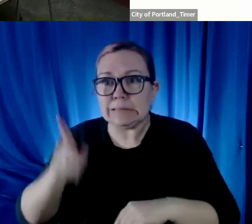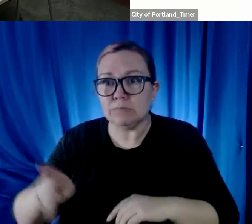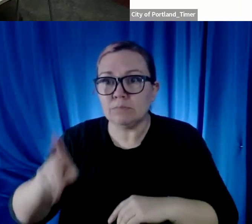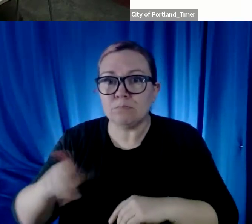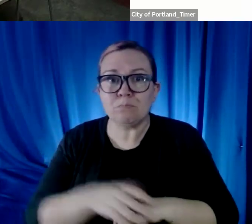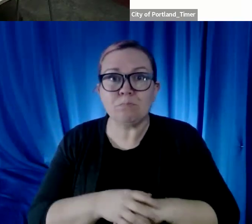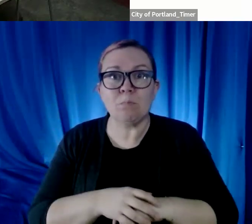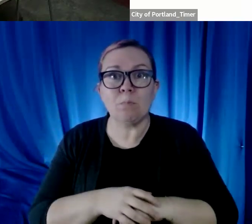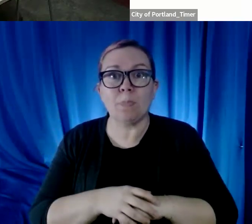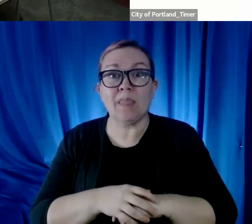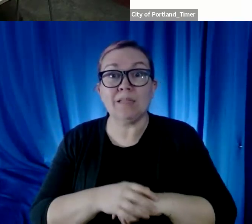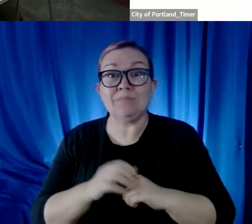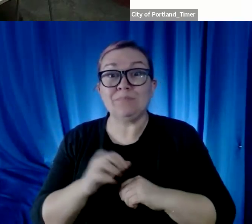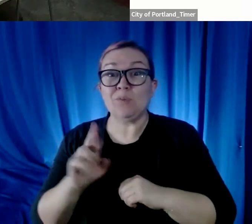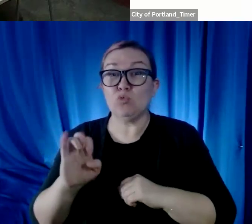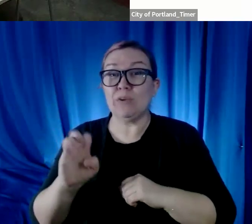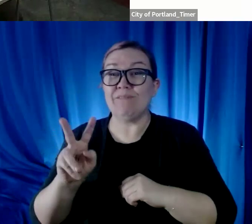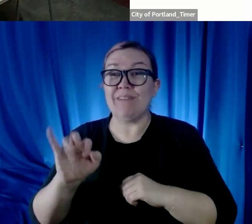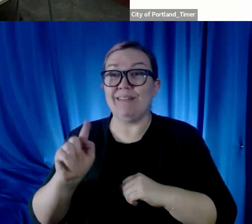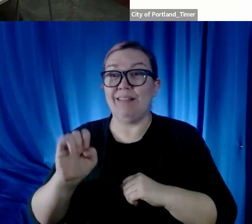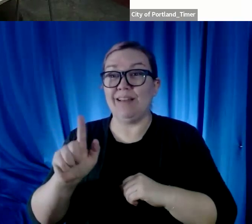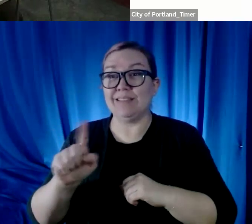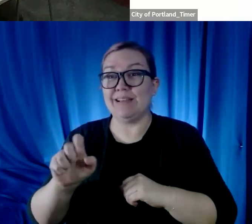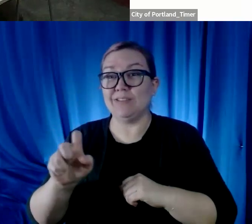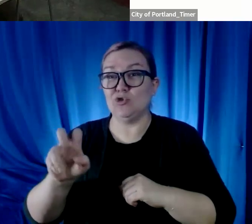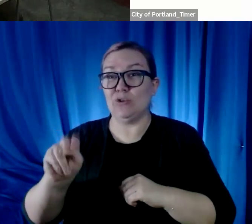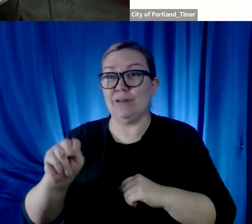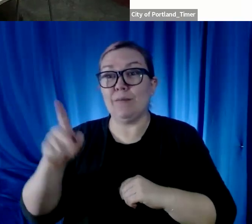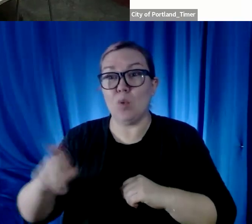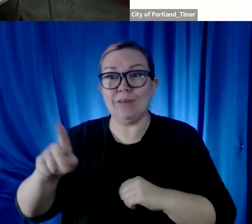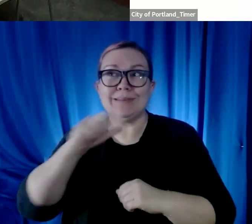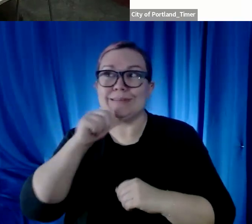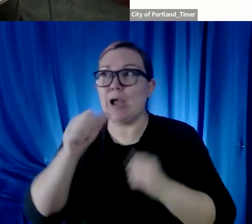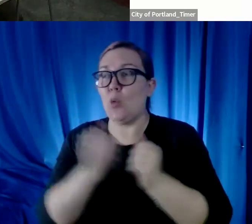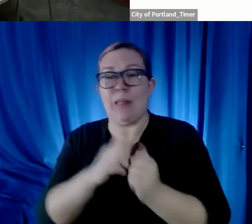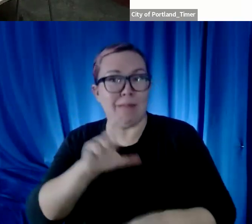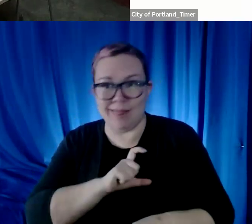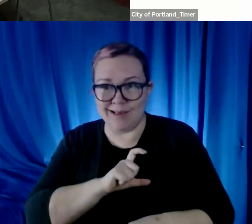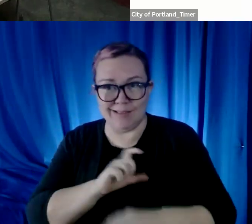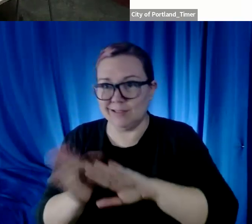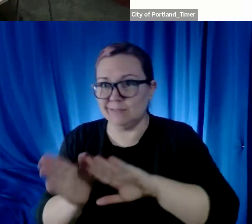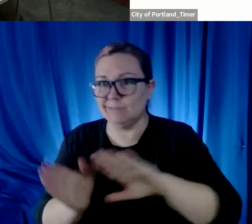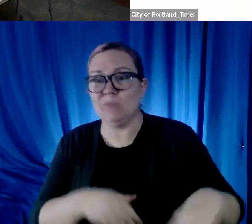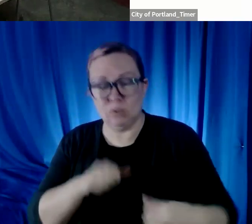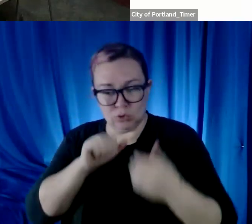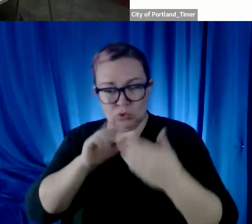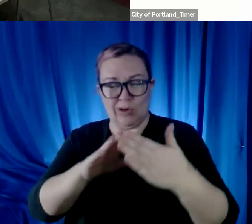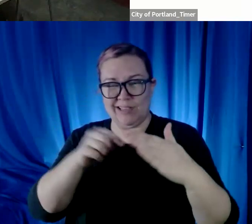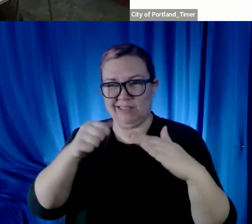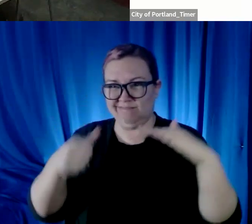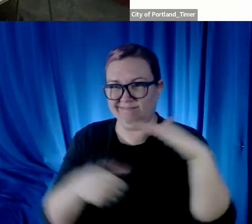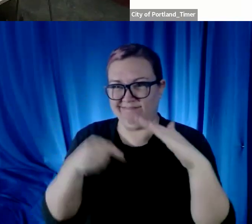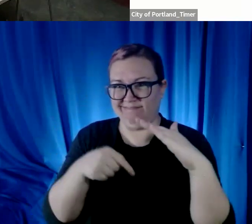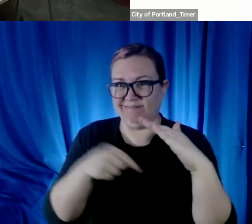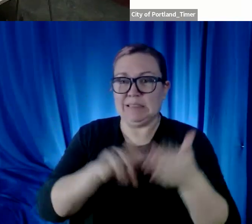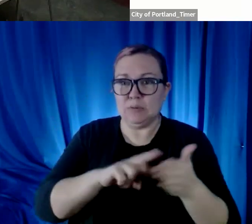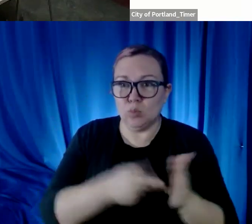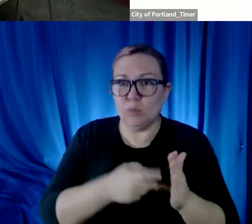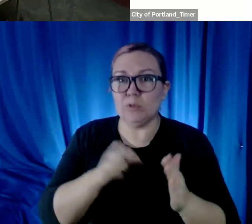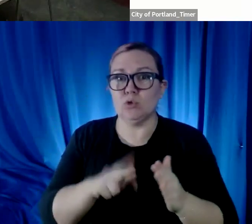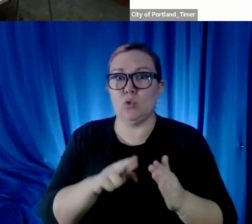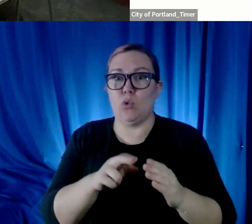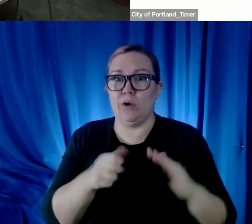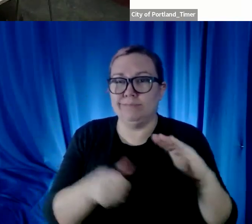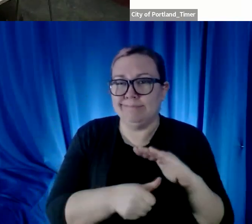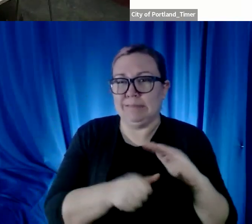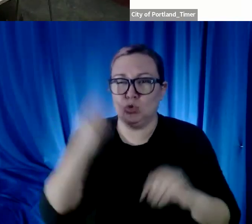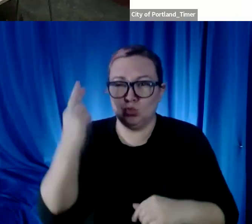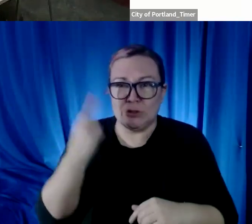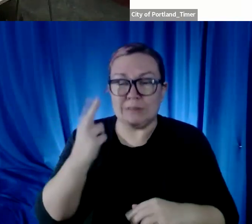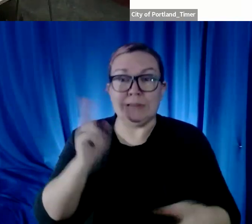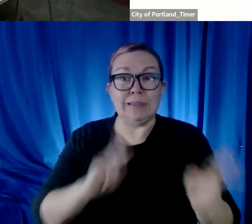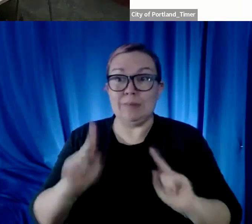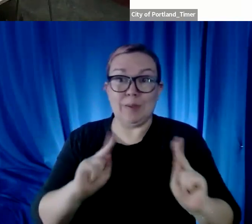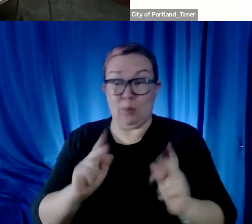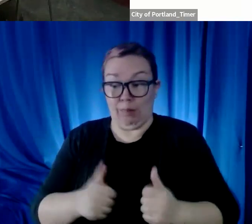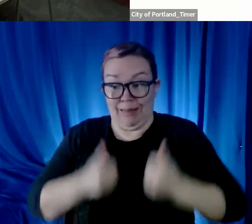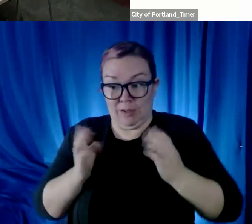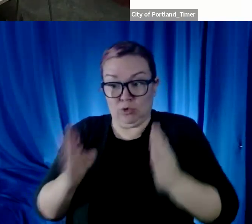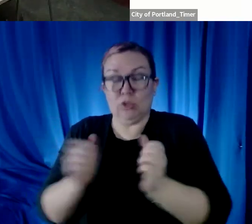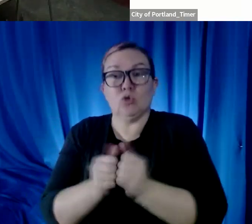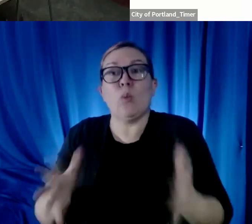The revitalization of Portland is not found through policing measures. It's found through addressing the underlying purposes or underlying reasons that the people on our streets are homeless to begin with.